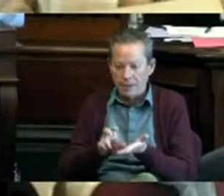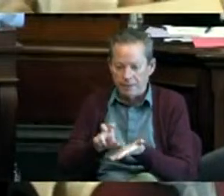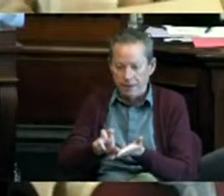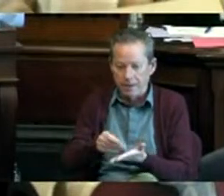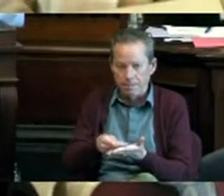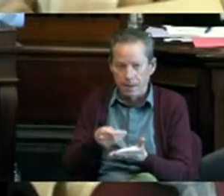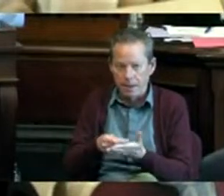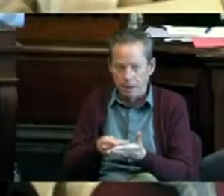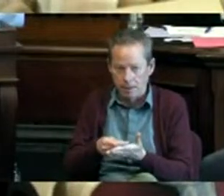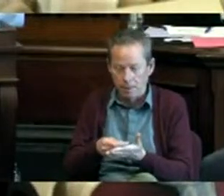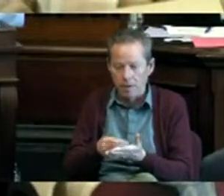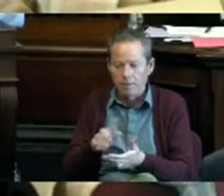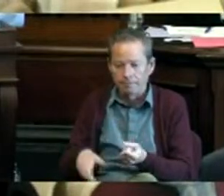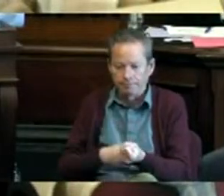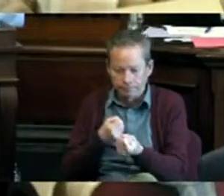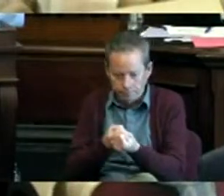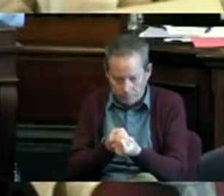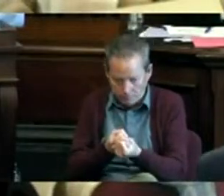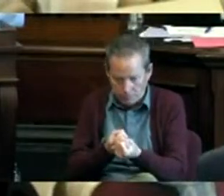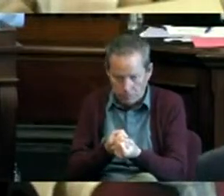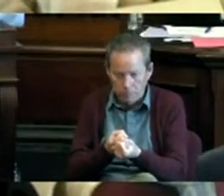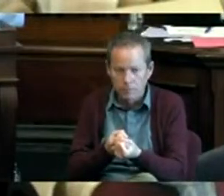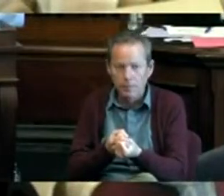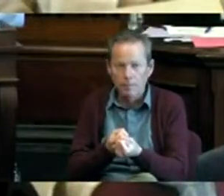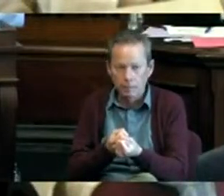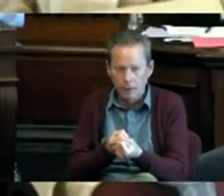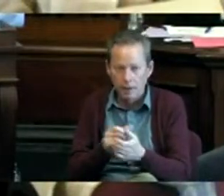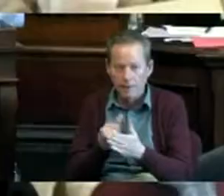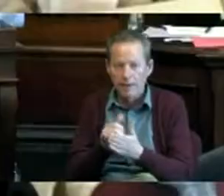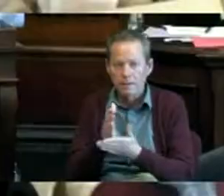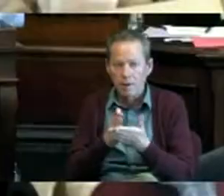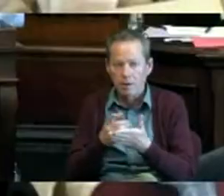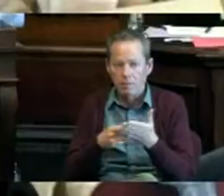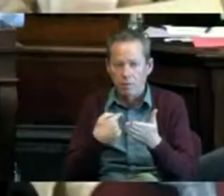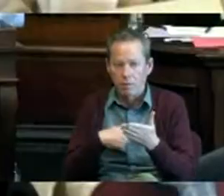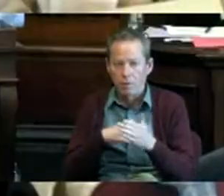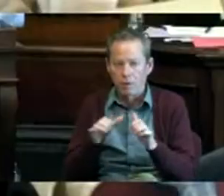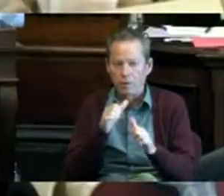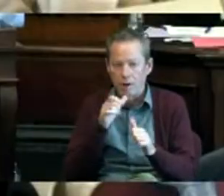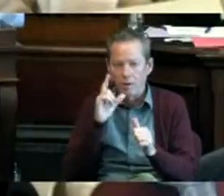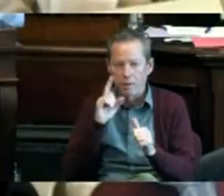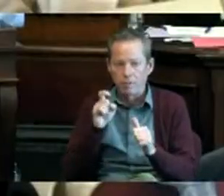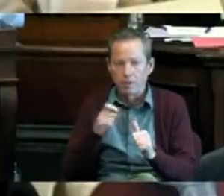kids is you're important. Somebody put some money in you.